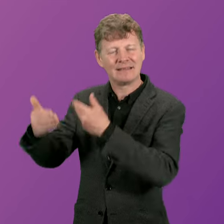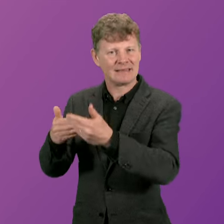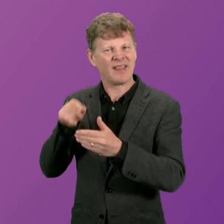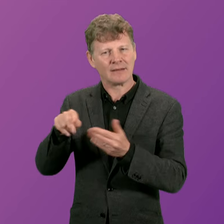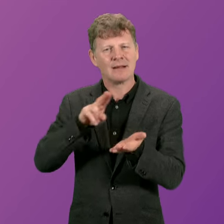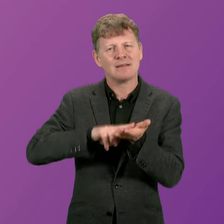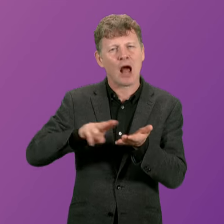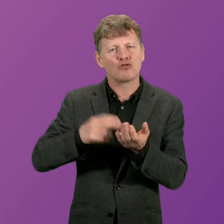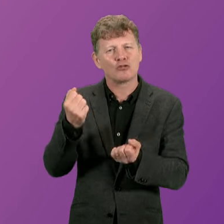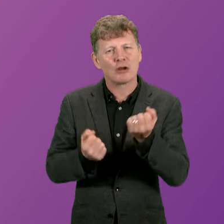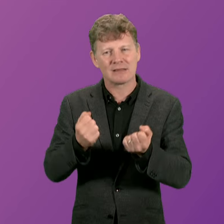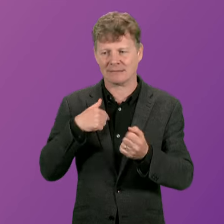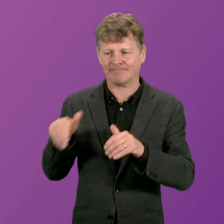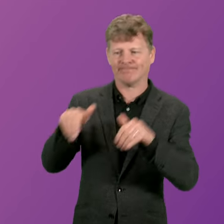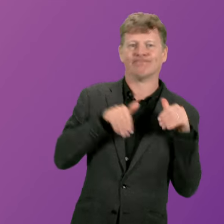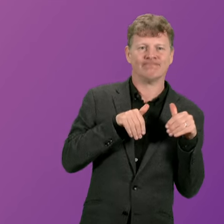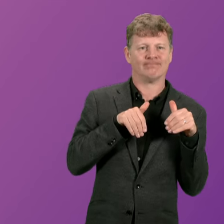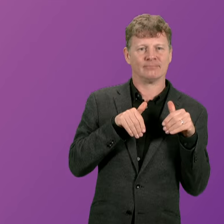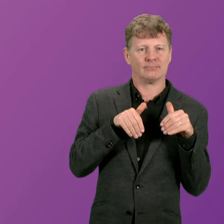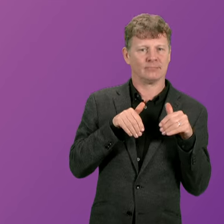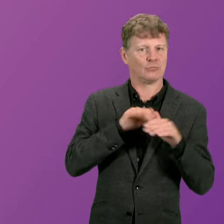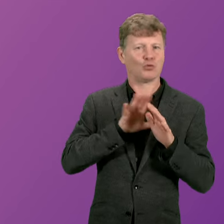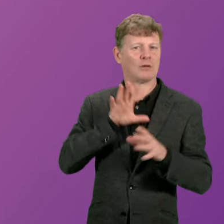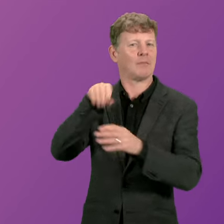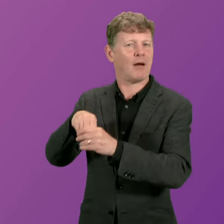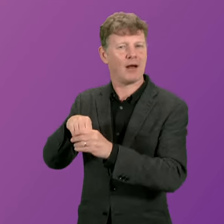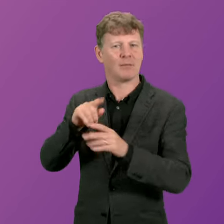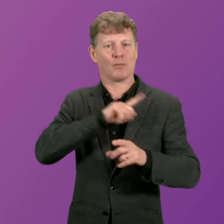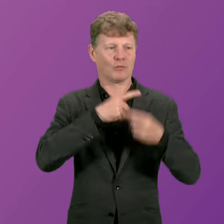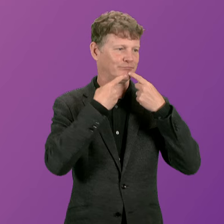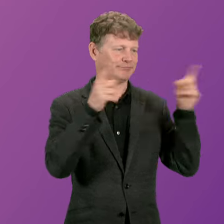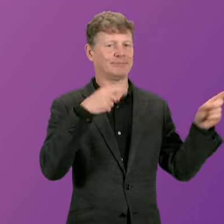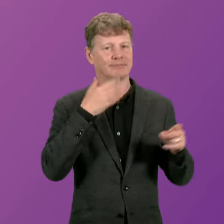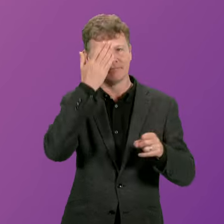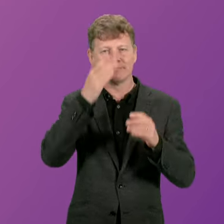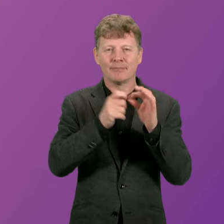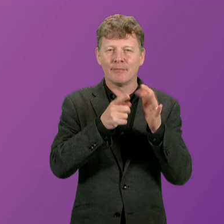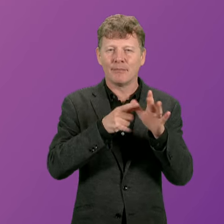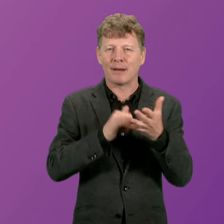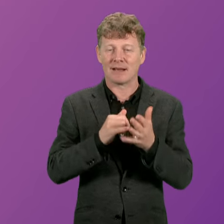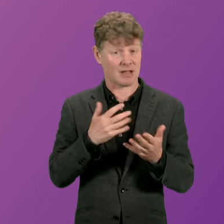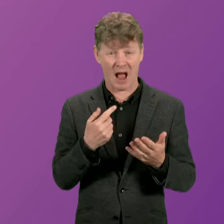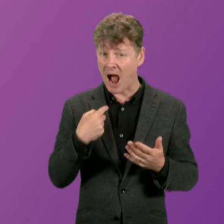is at stake here. I would be concerned about that wherever that person sat in the chamber, because I